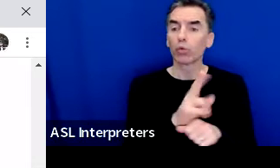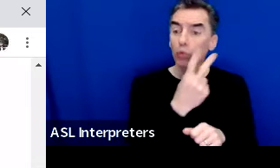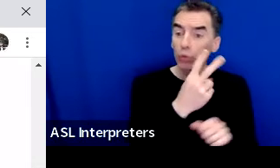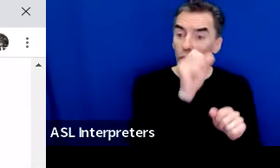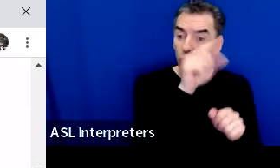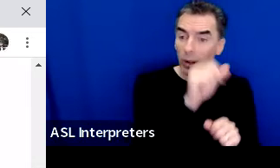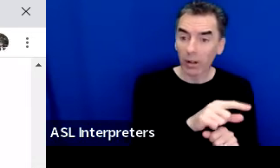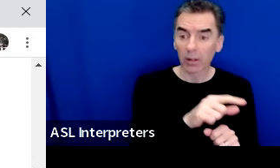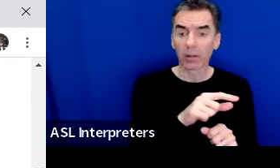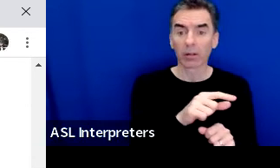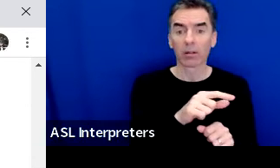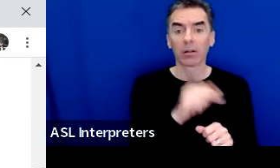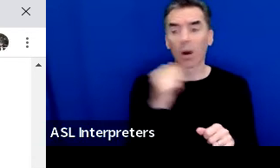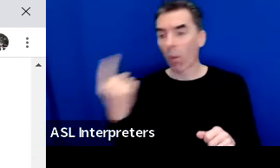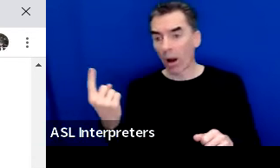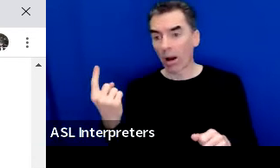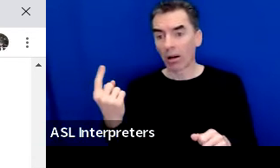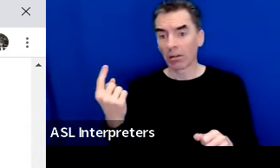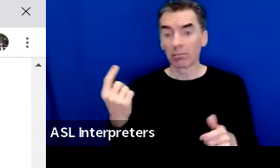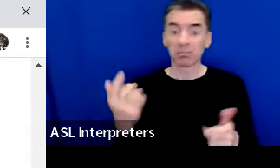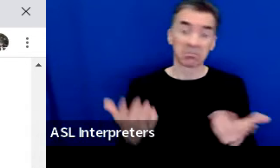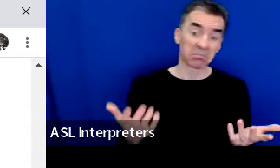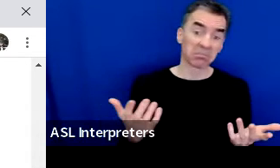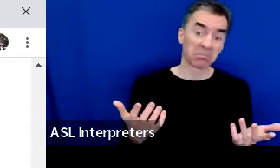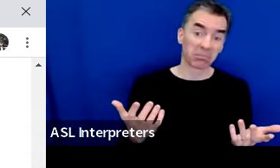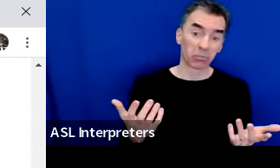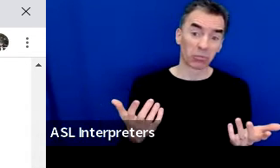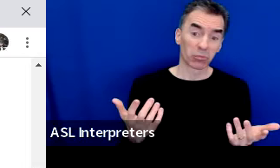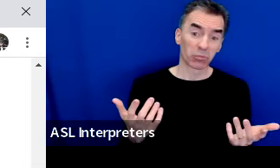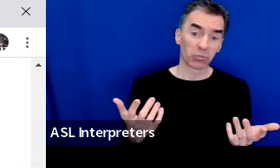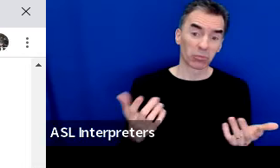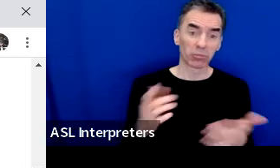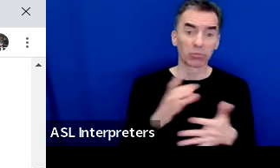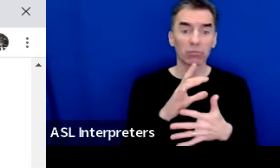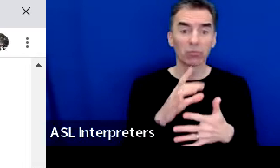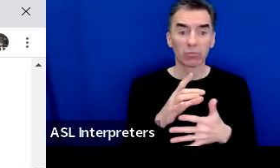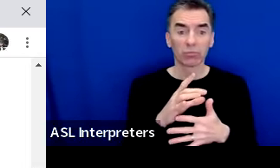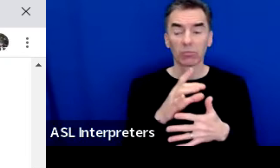You know, I don't know why you do that instead of just have four questions, but if it's four out of four doesn't do a whole lot around this issue